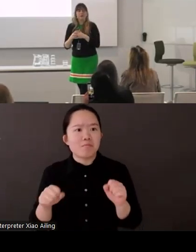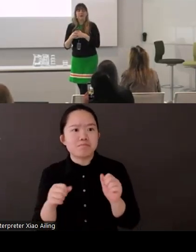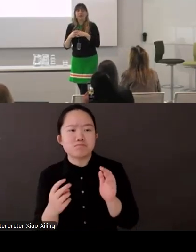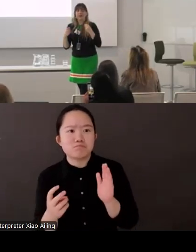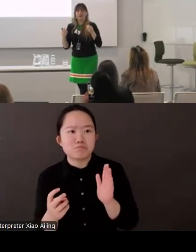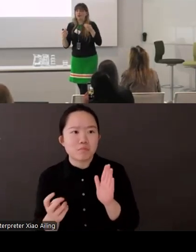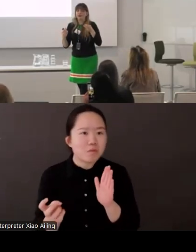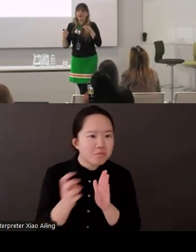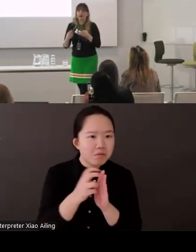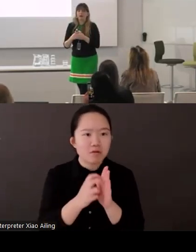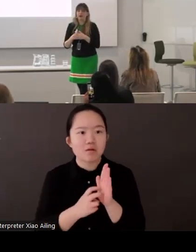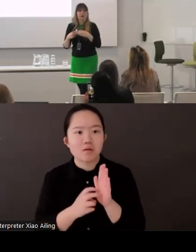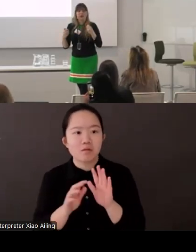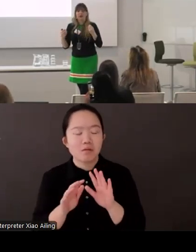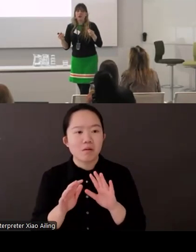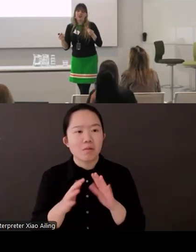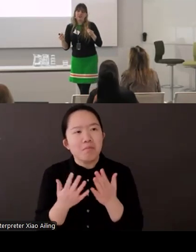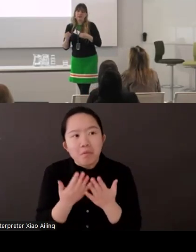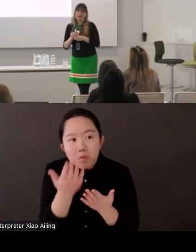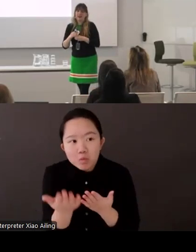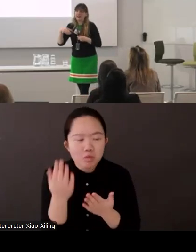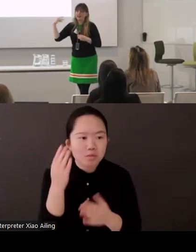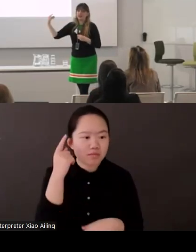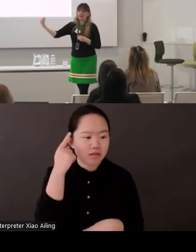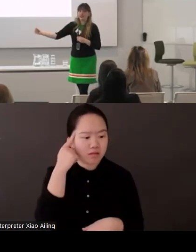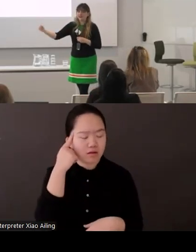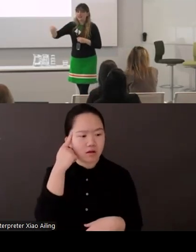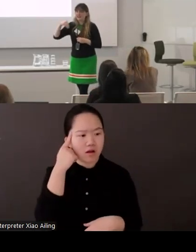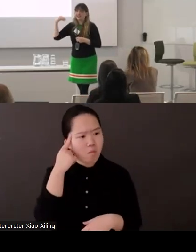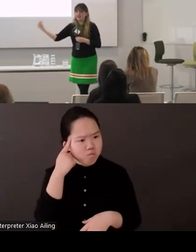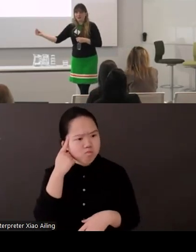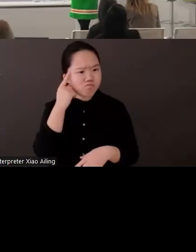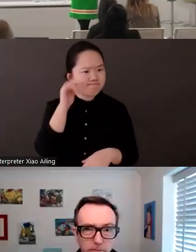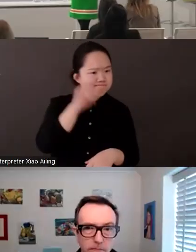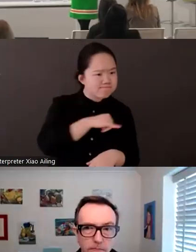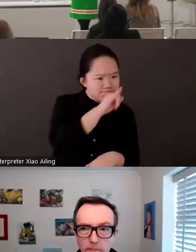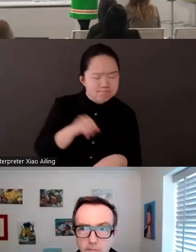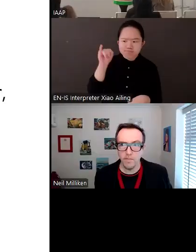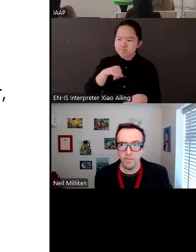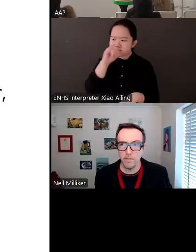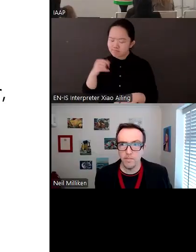thinking critically about who these people are. Are they necessarily different, radically different from